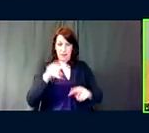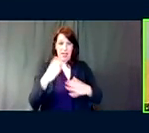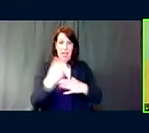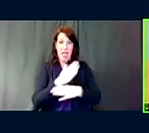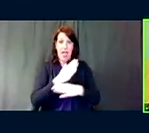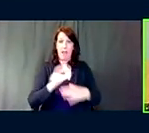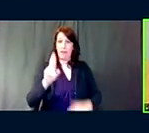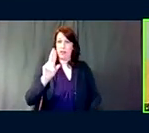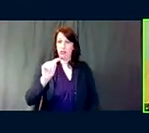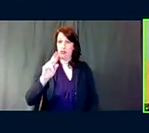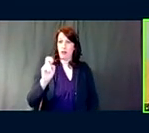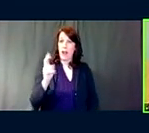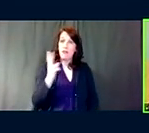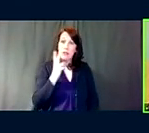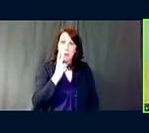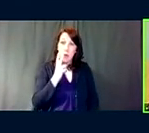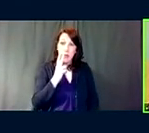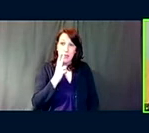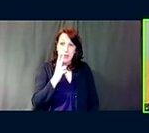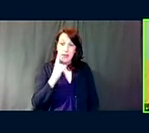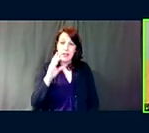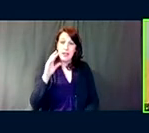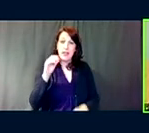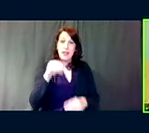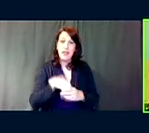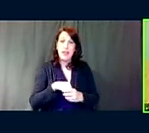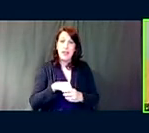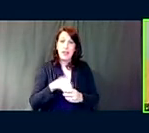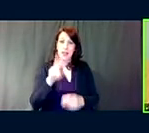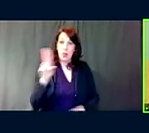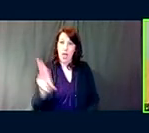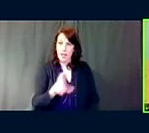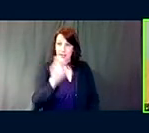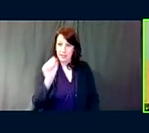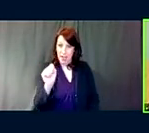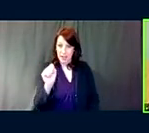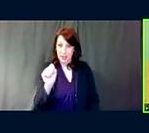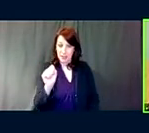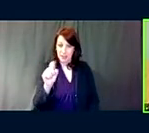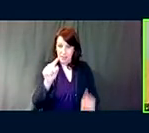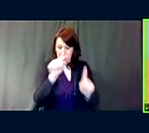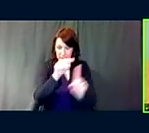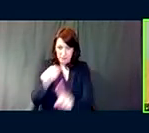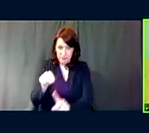LOOK AT THE AVERAGE RATE OF SMOKING IN THE UNITED STATES,